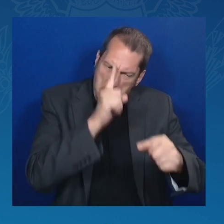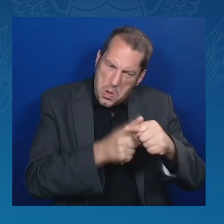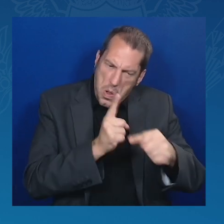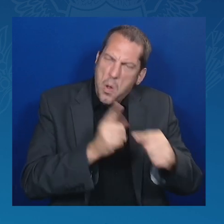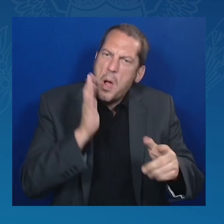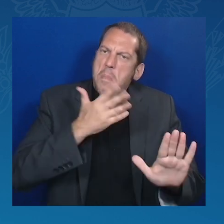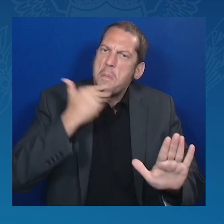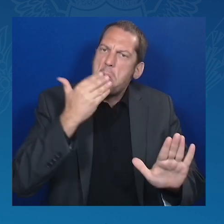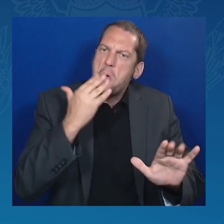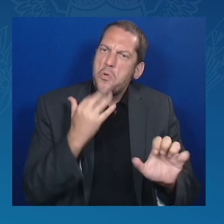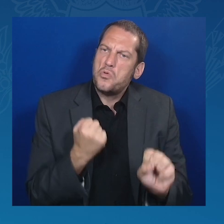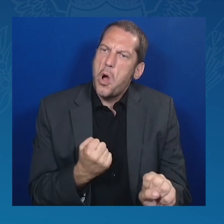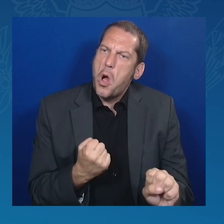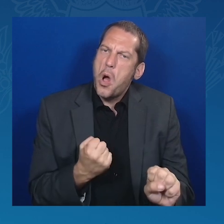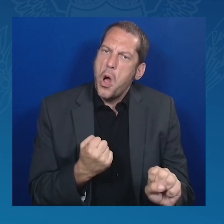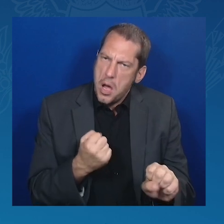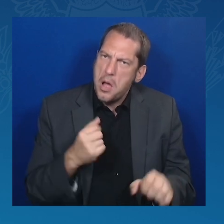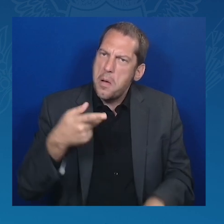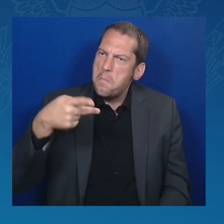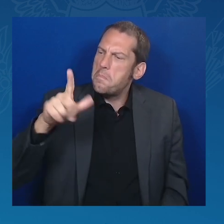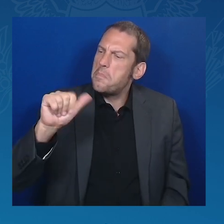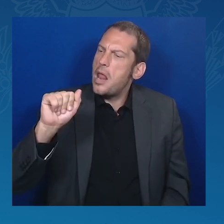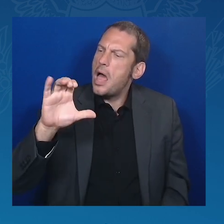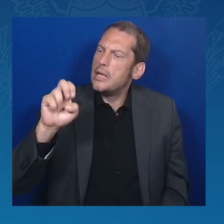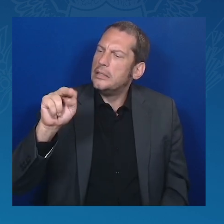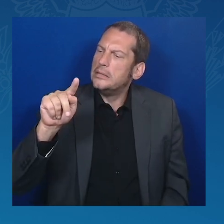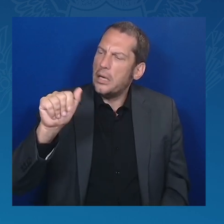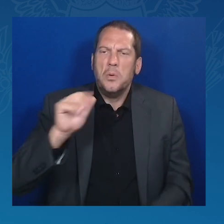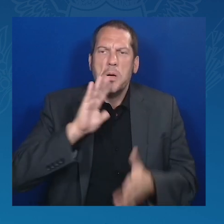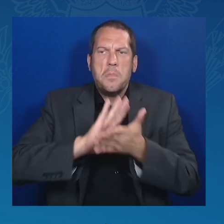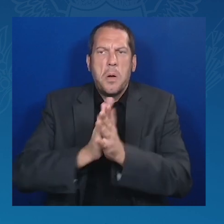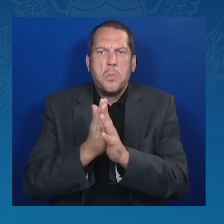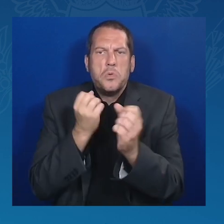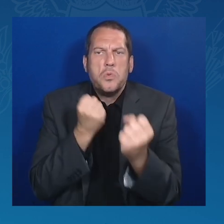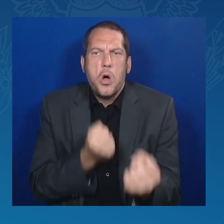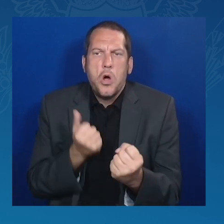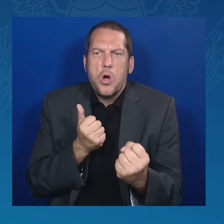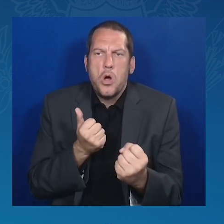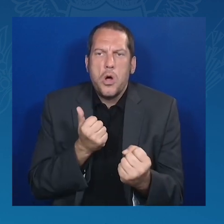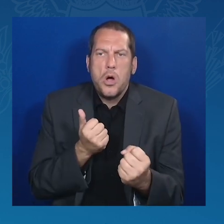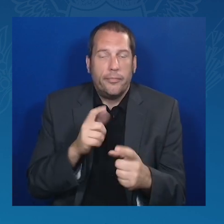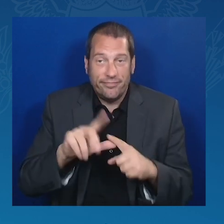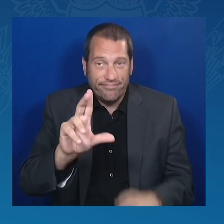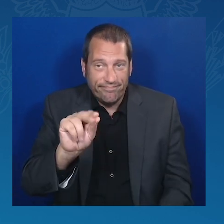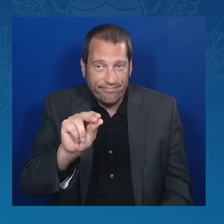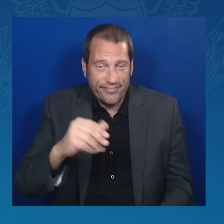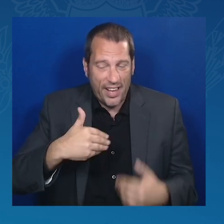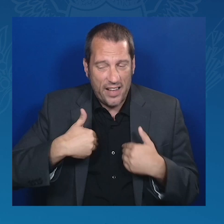and was bleeding out, essentially, but felt no pain. It was very -- it was an odd, unique experience